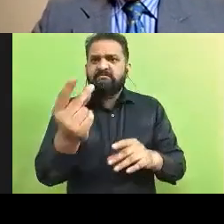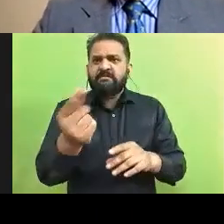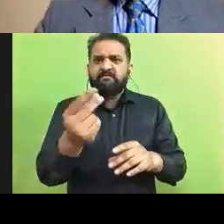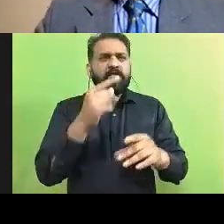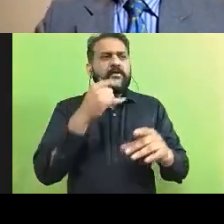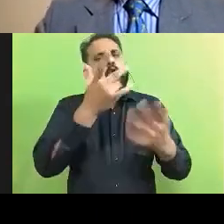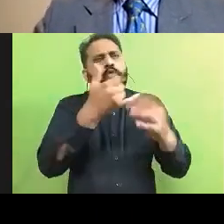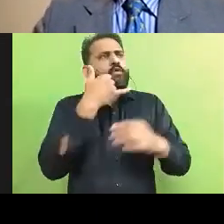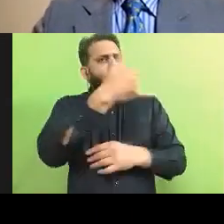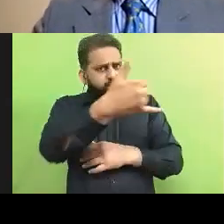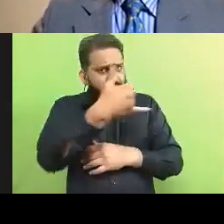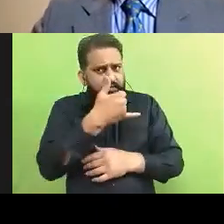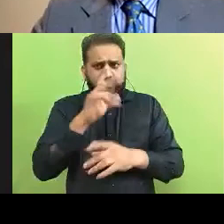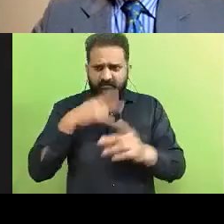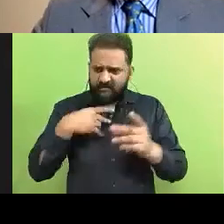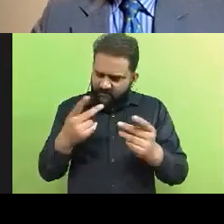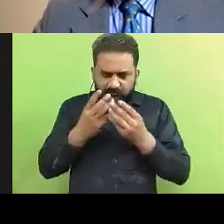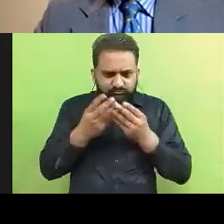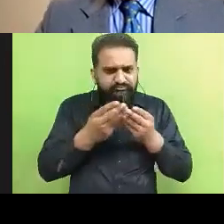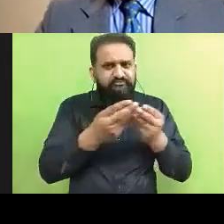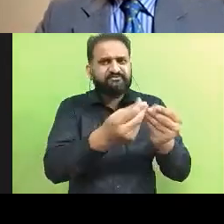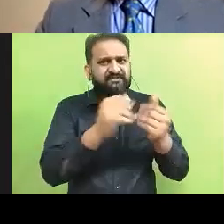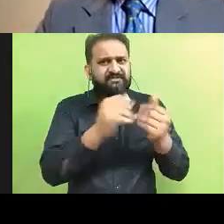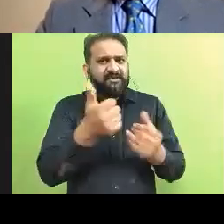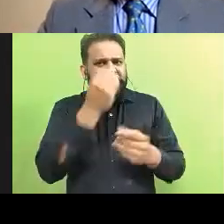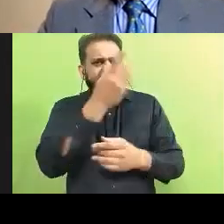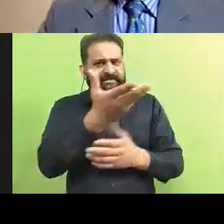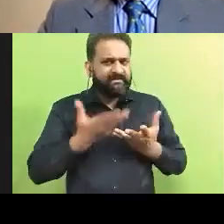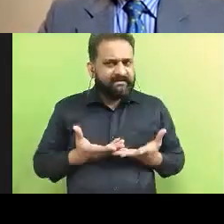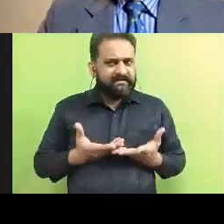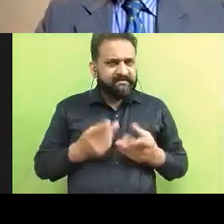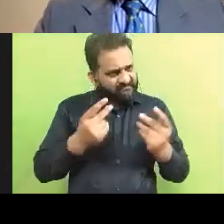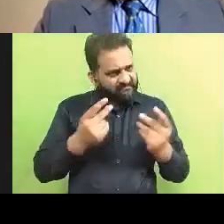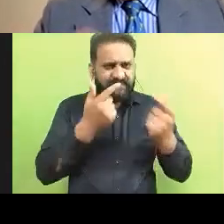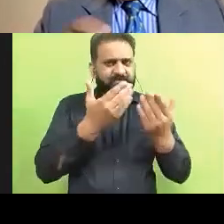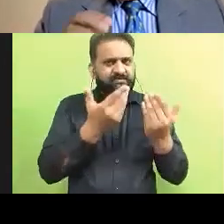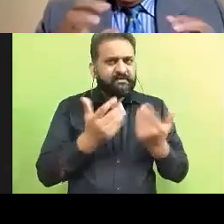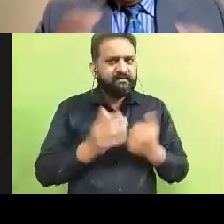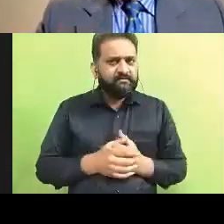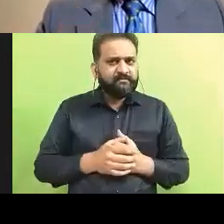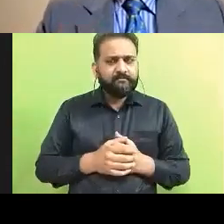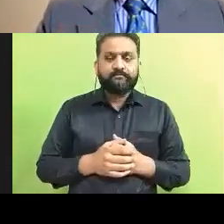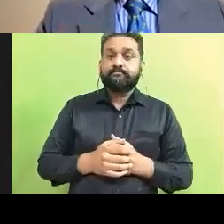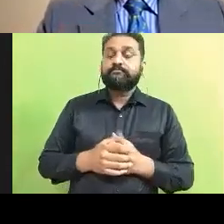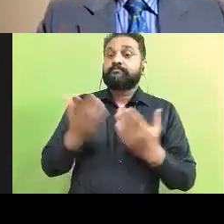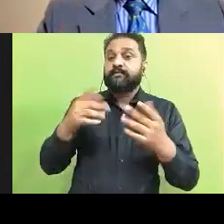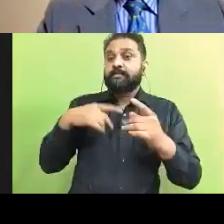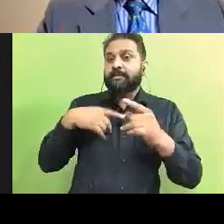we could have resolved it so easily and so fast so all these arguments related to